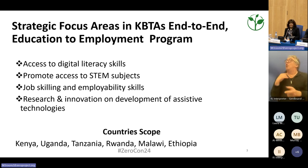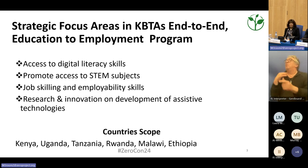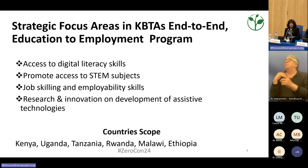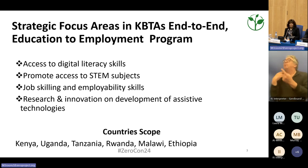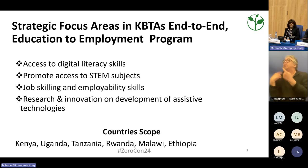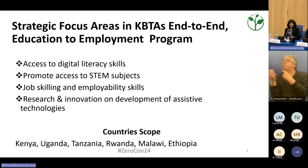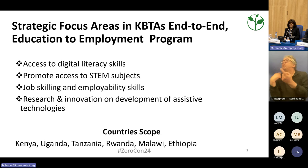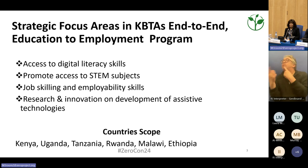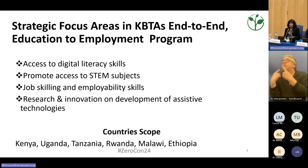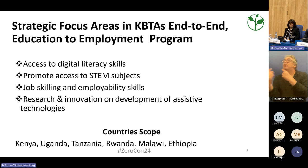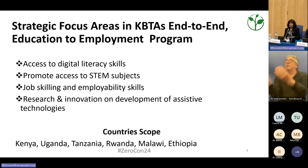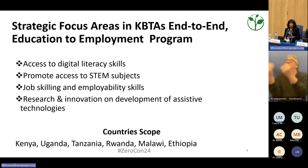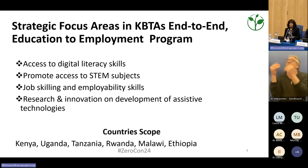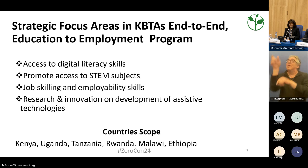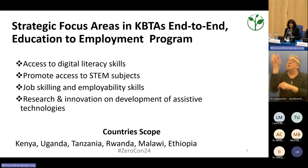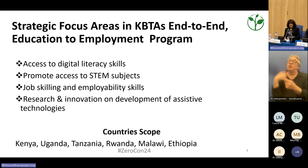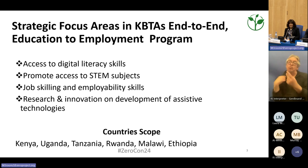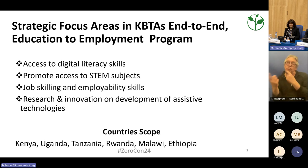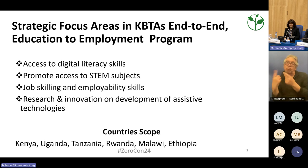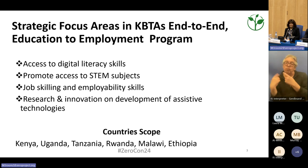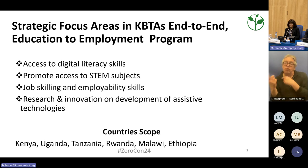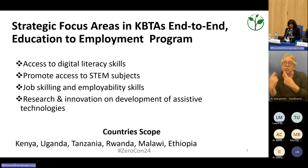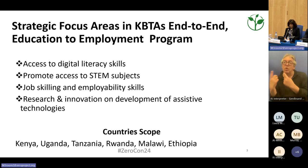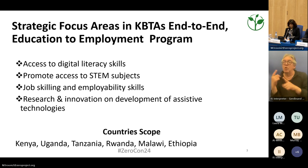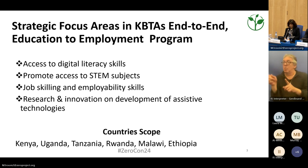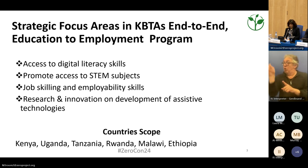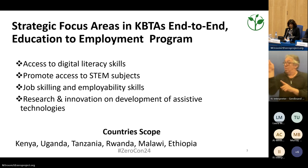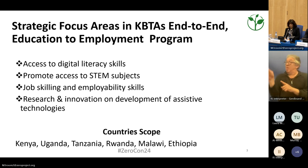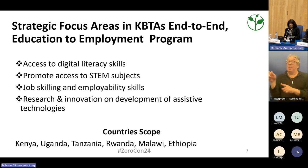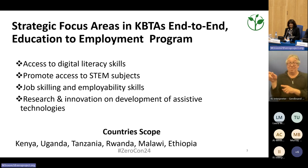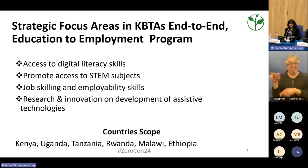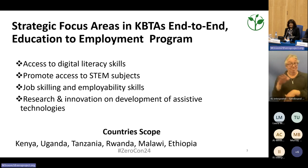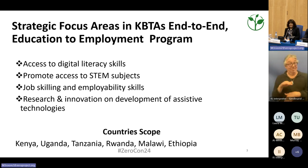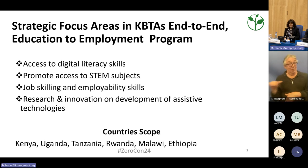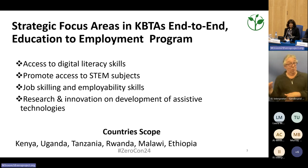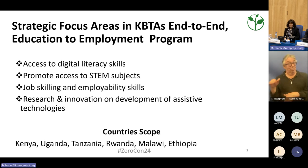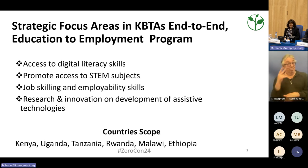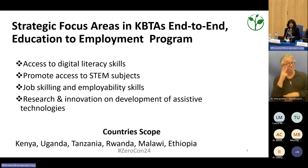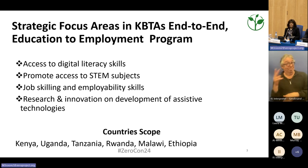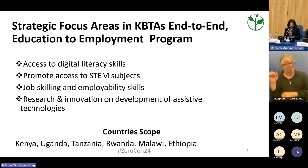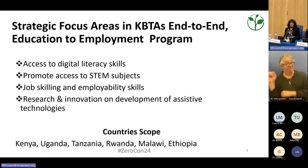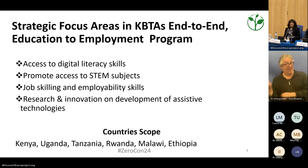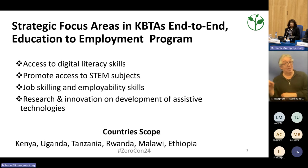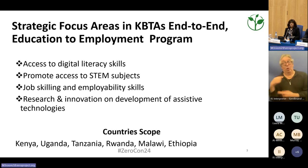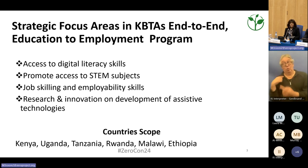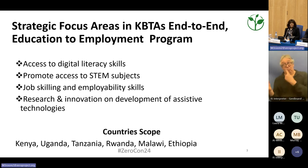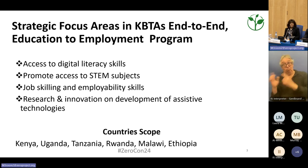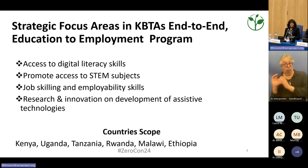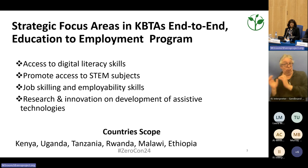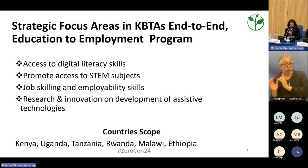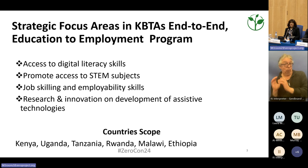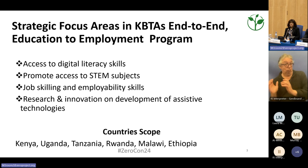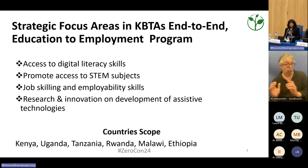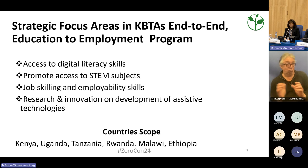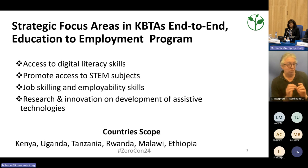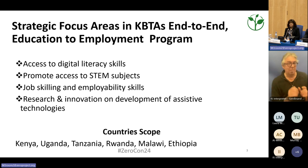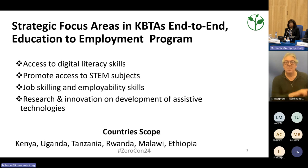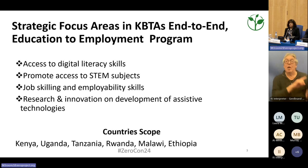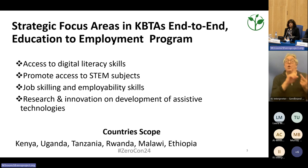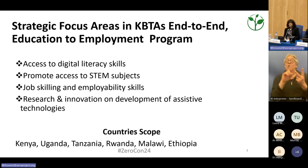and also with those who are cited. The second programme addresses young children with visual